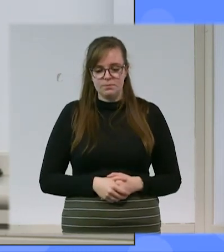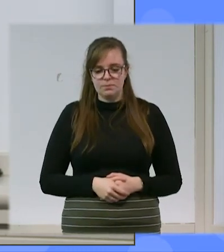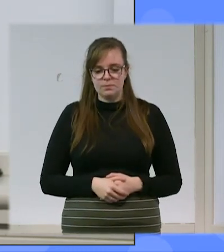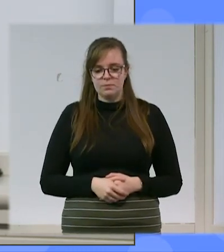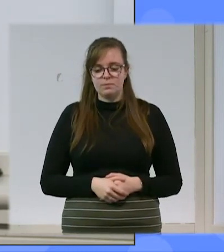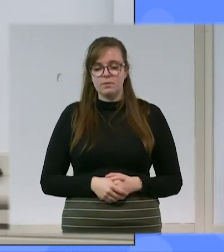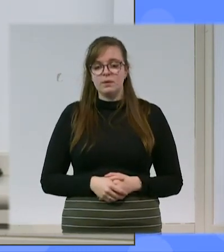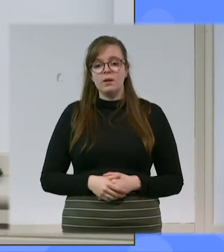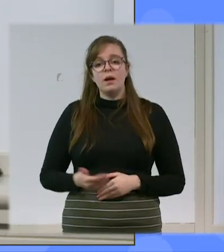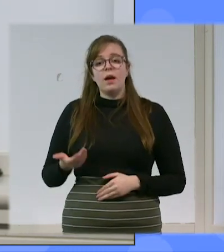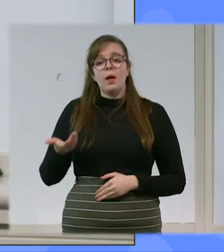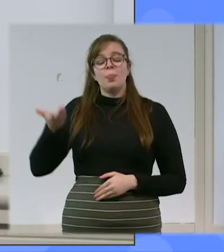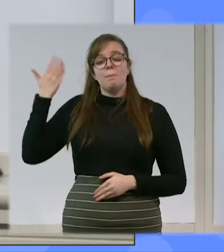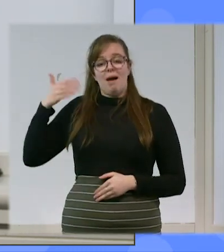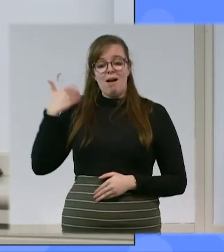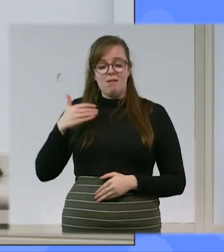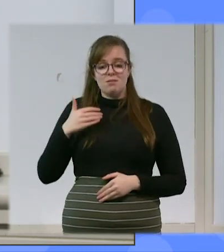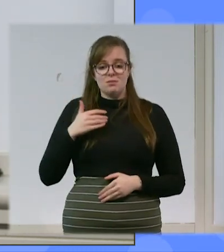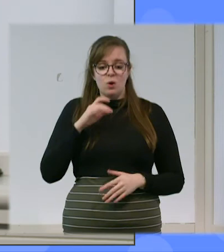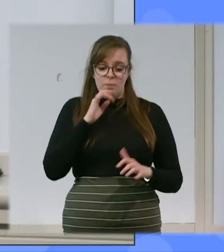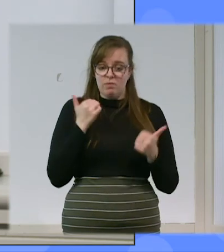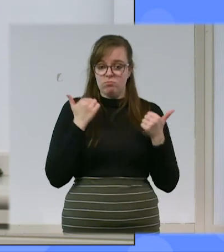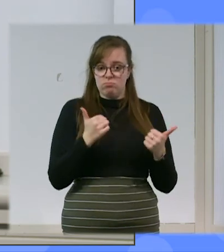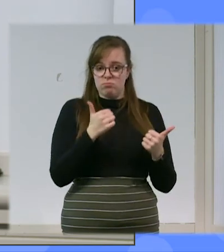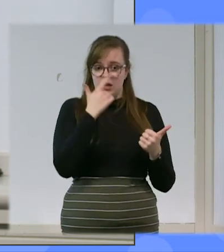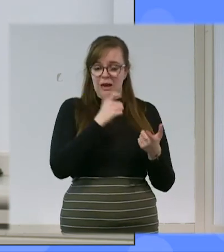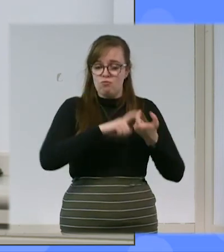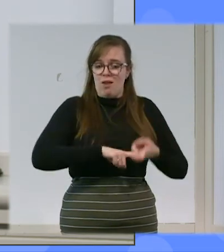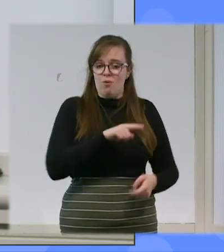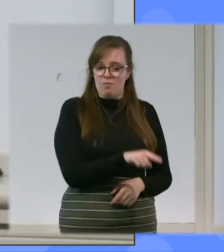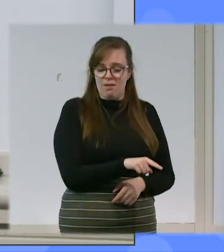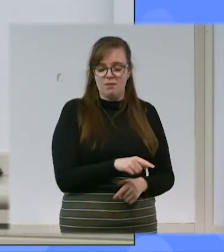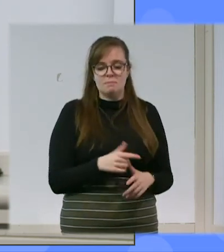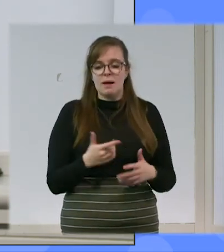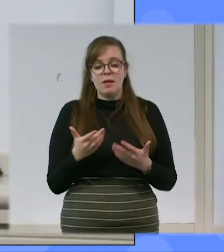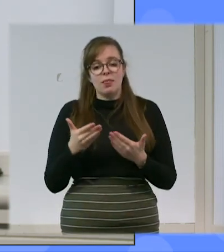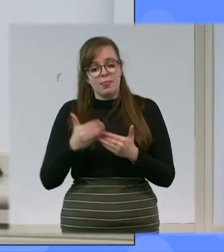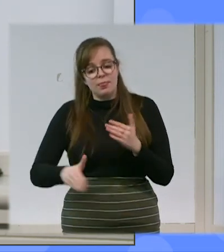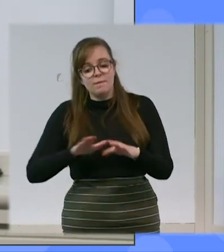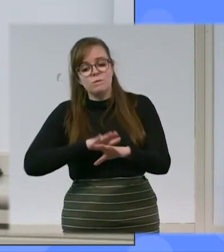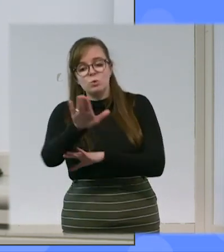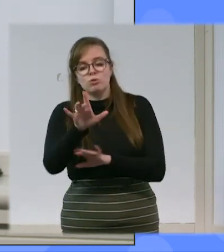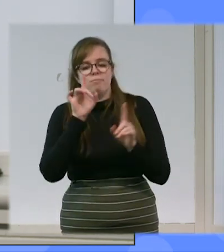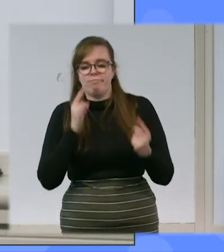past to rely on that recipe we can't do that in the future for three reasons